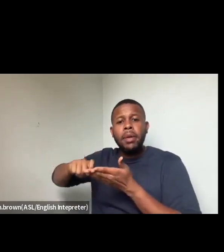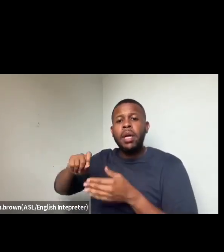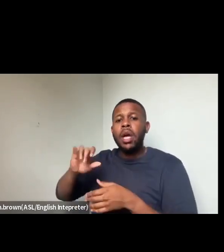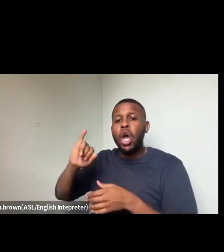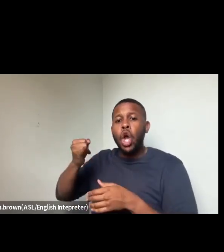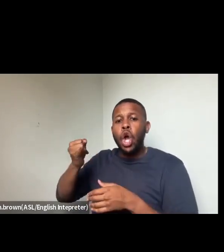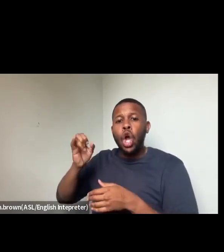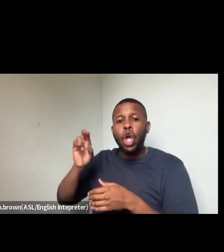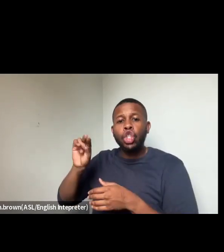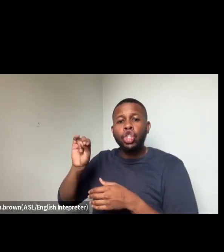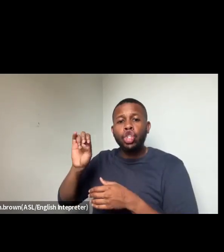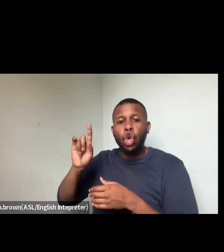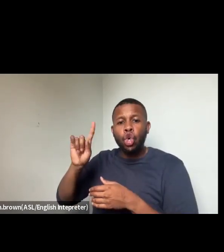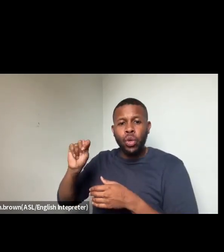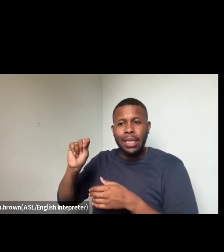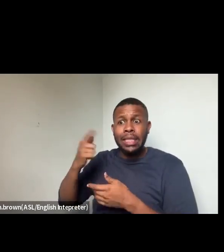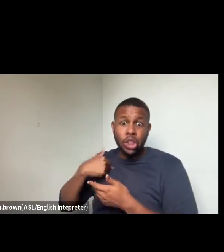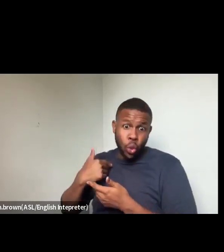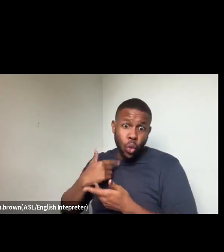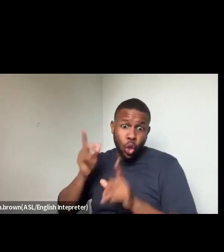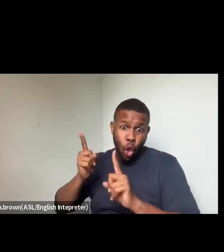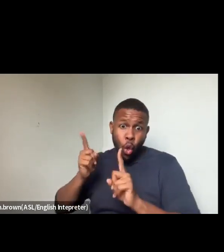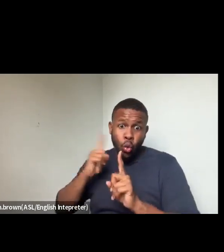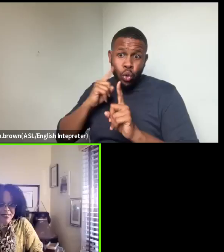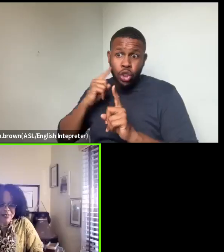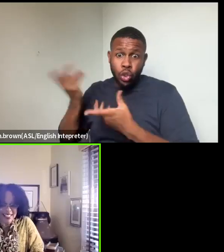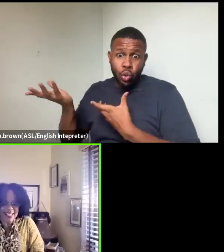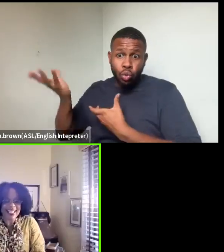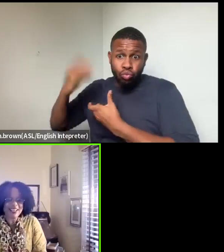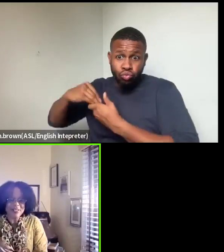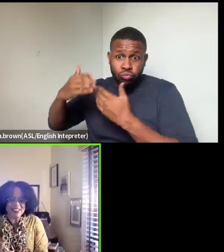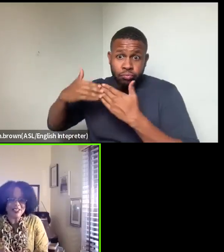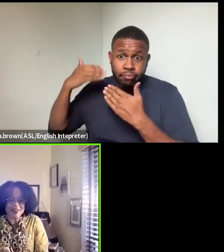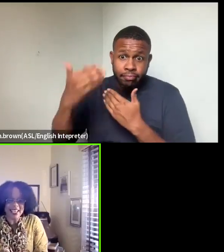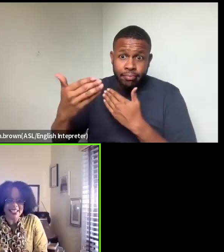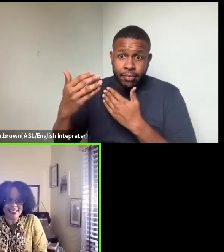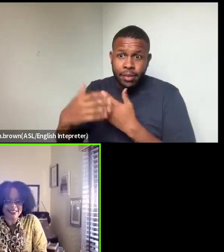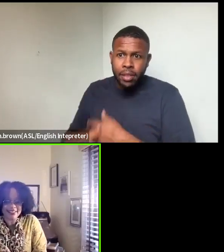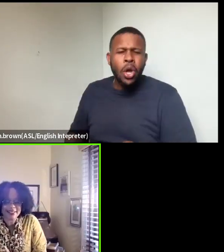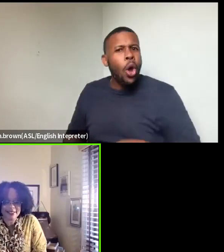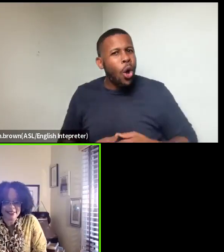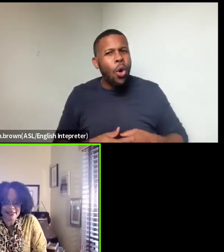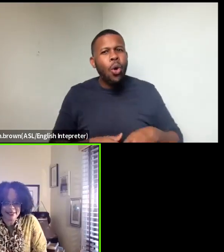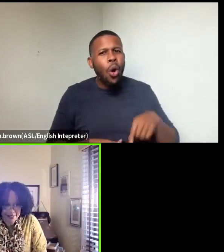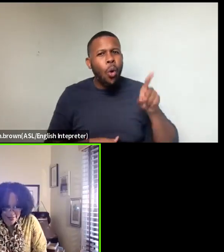The press would love to have any ideas about getting the press involved. We did invite